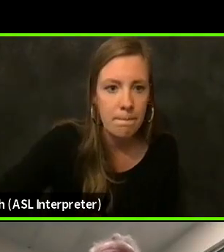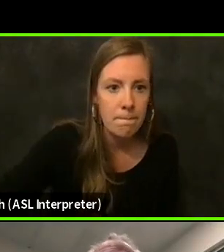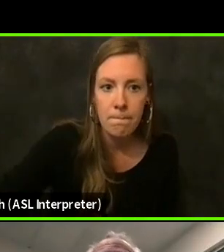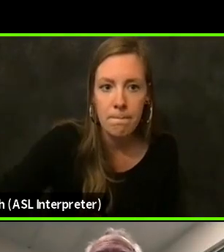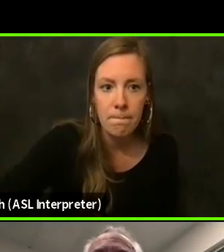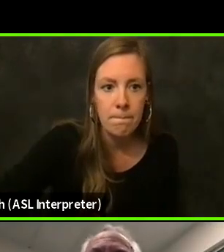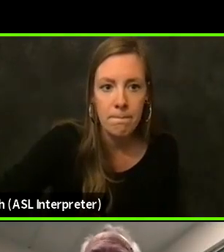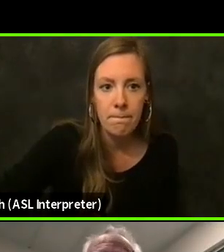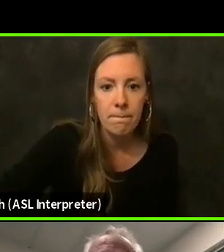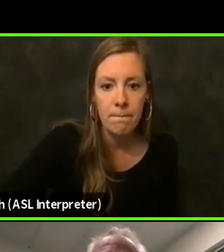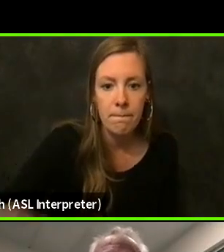And